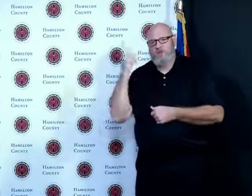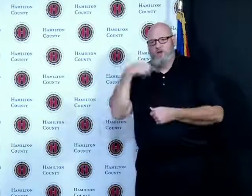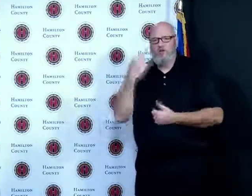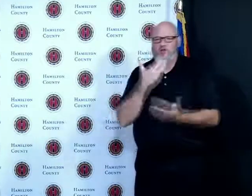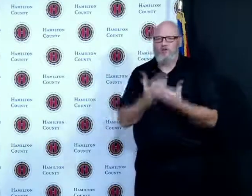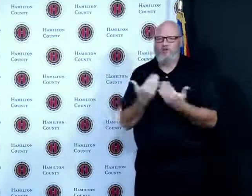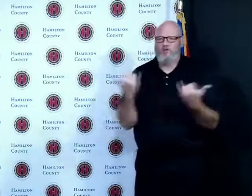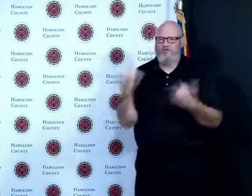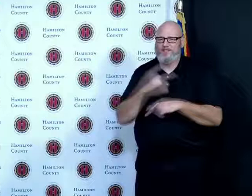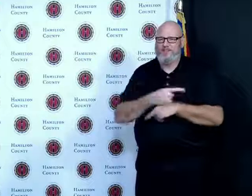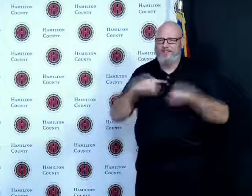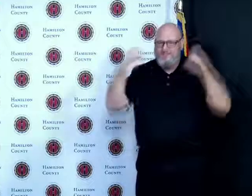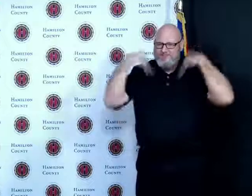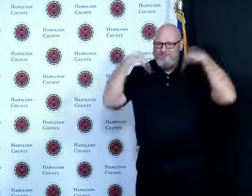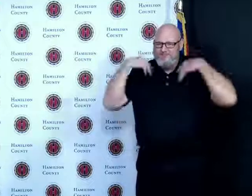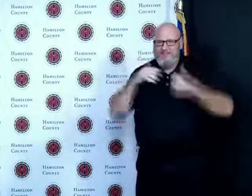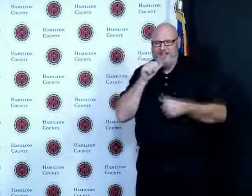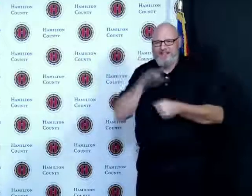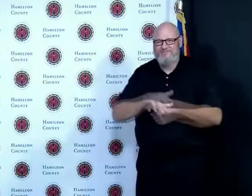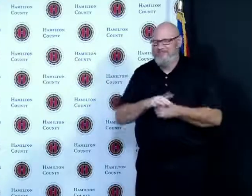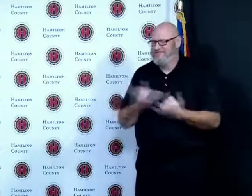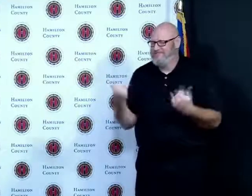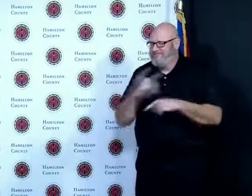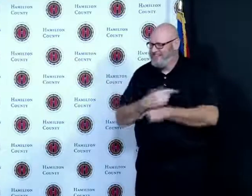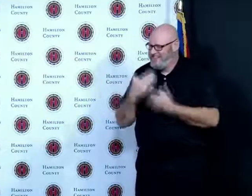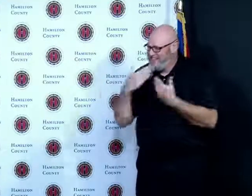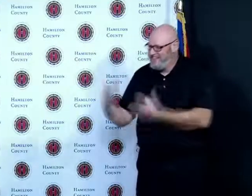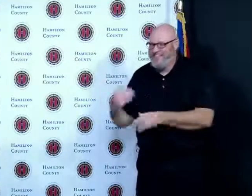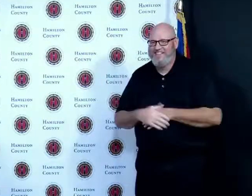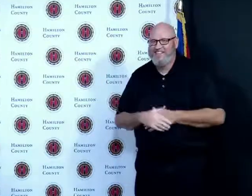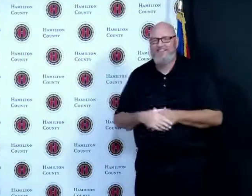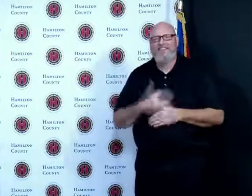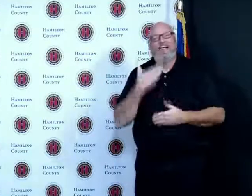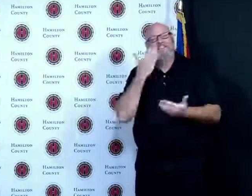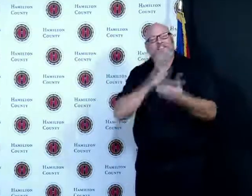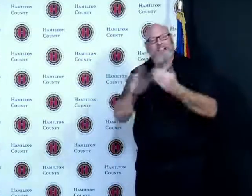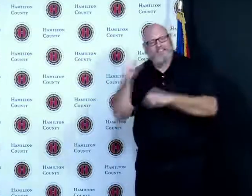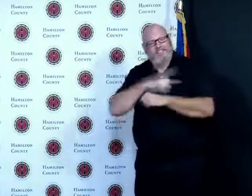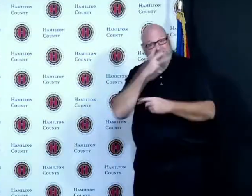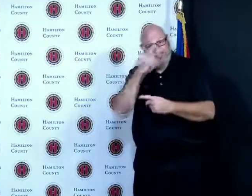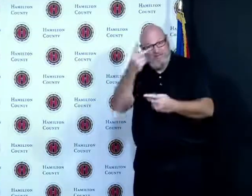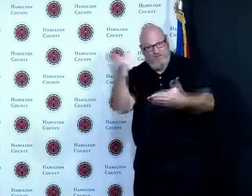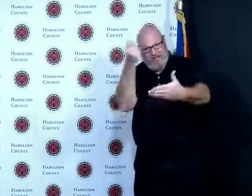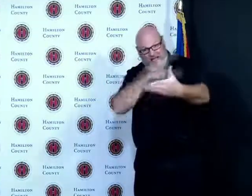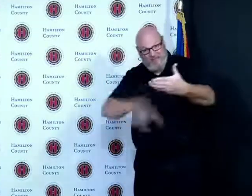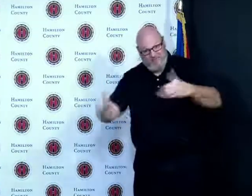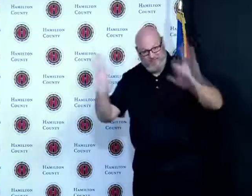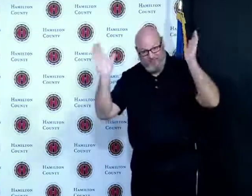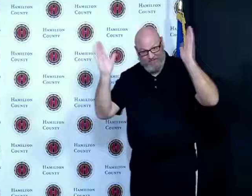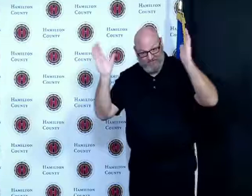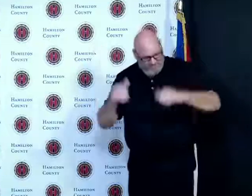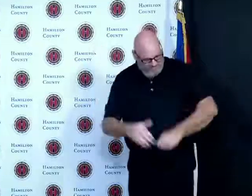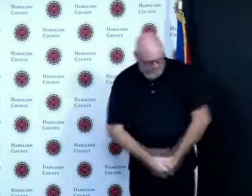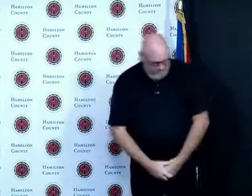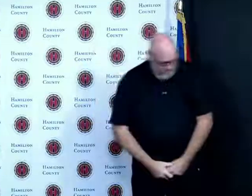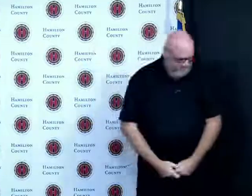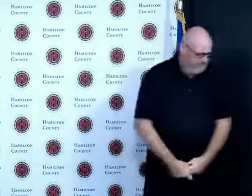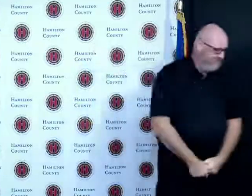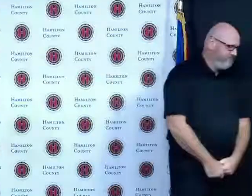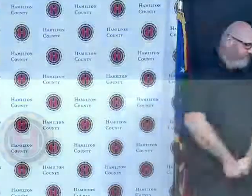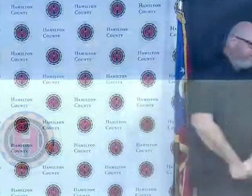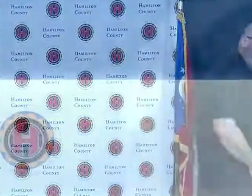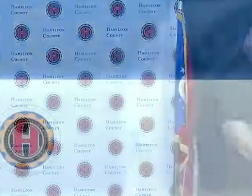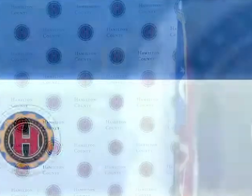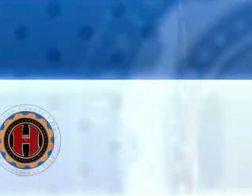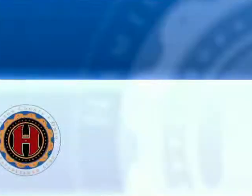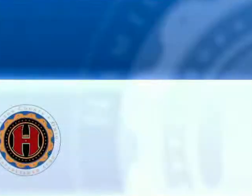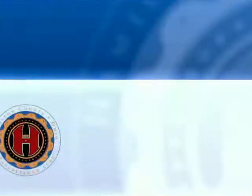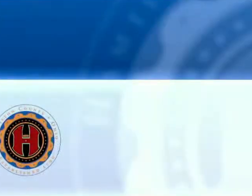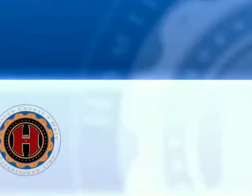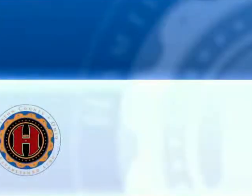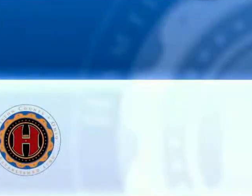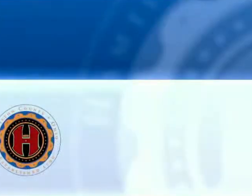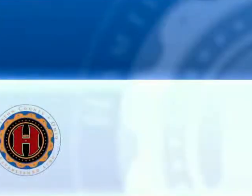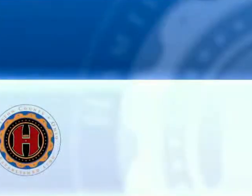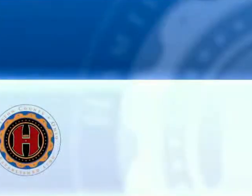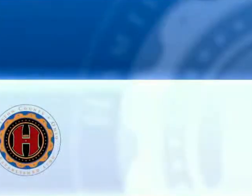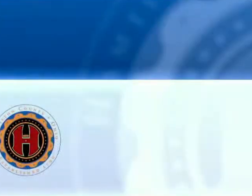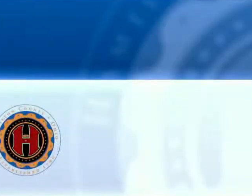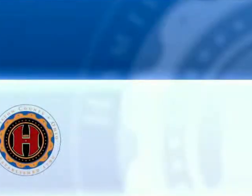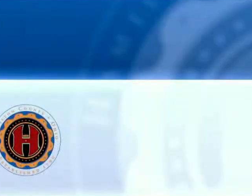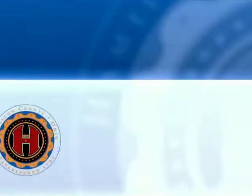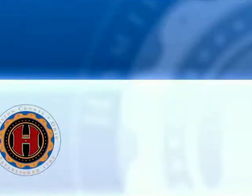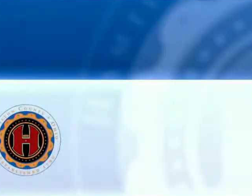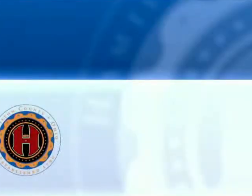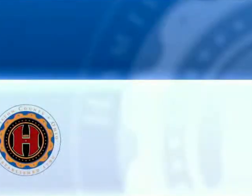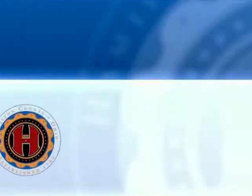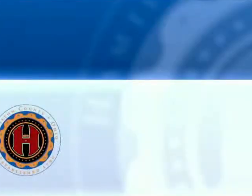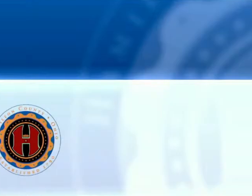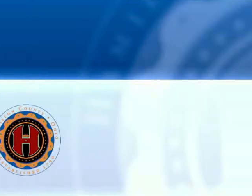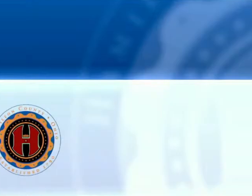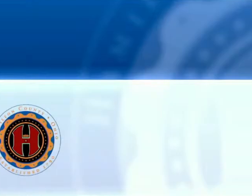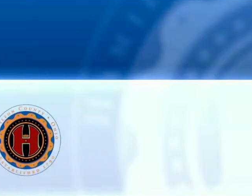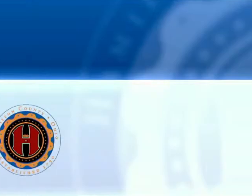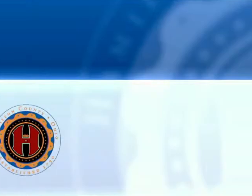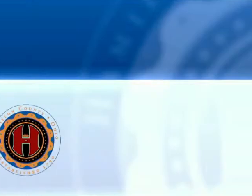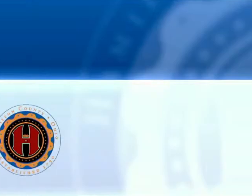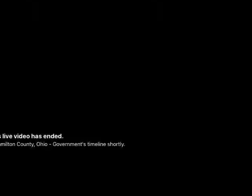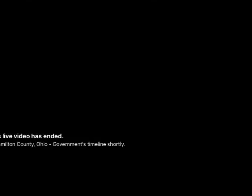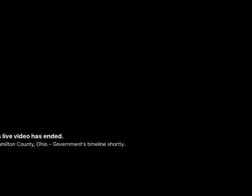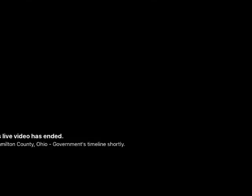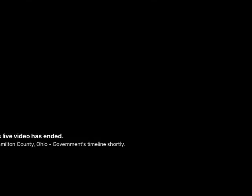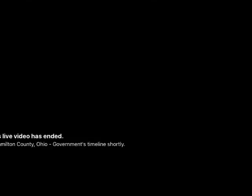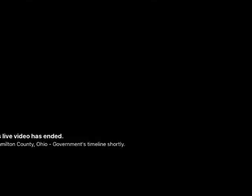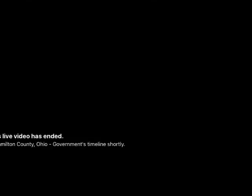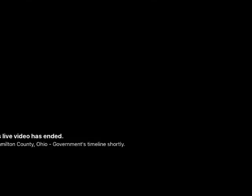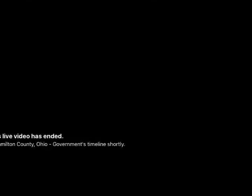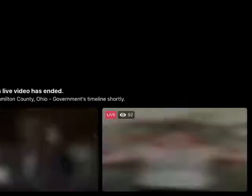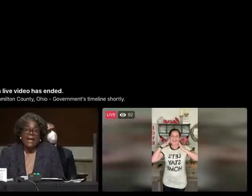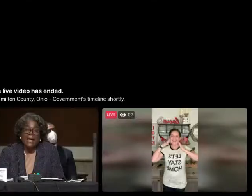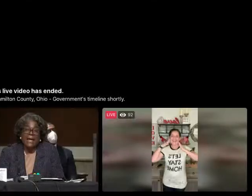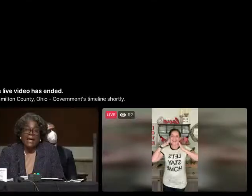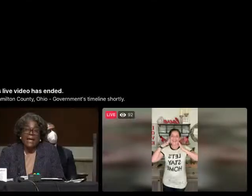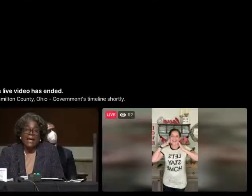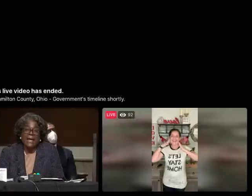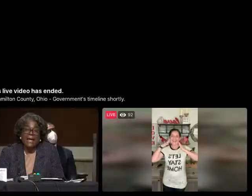wasn't too stressful I think so thank you all we'll be back next week